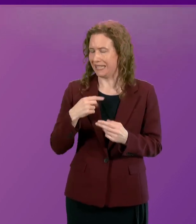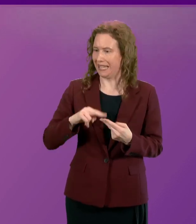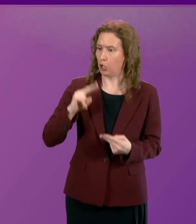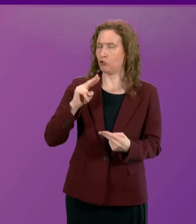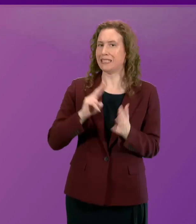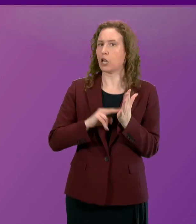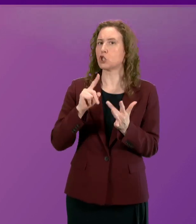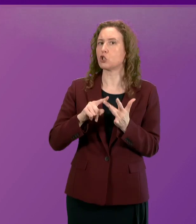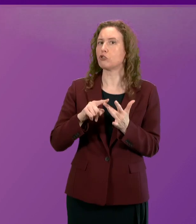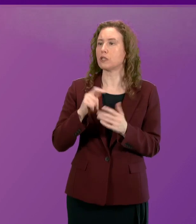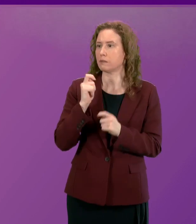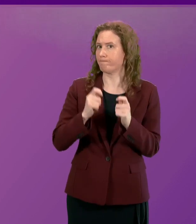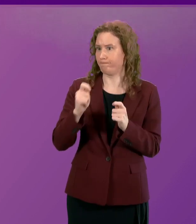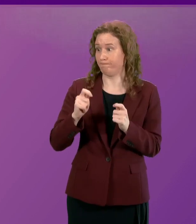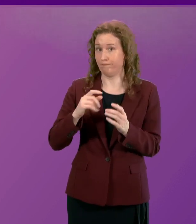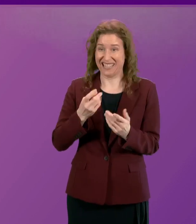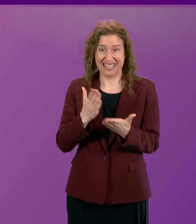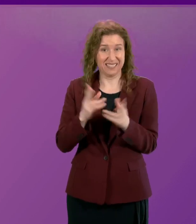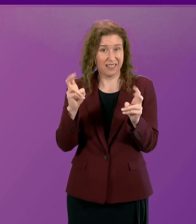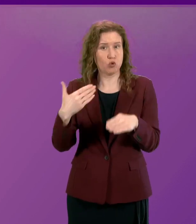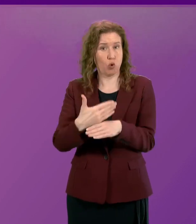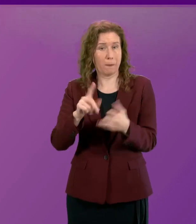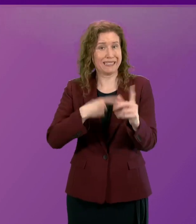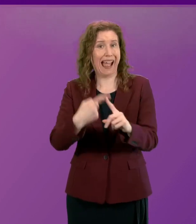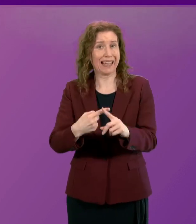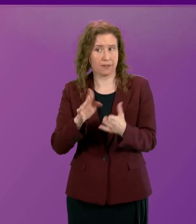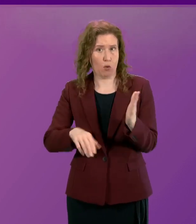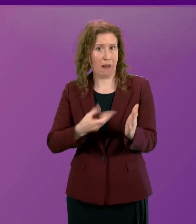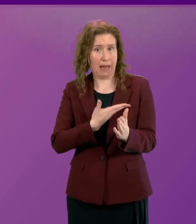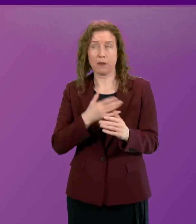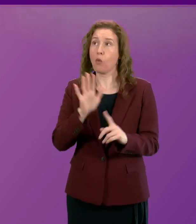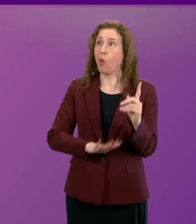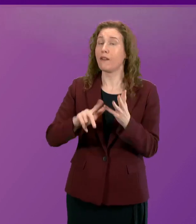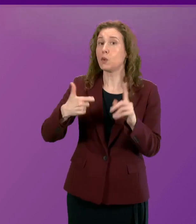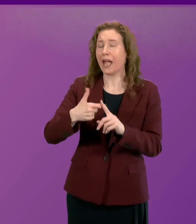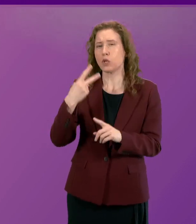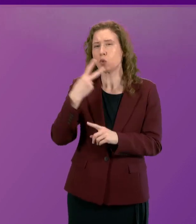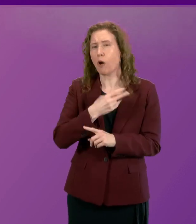contributions, which is a blatant jobs tax. Across the UK, 276,000 jobs have been lost